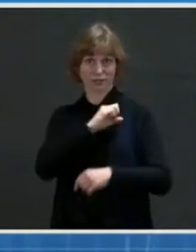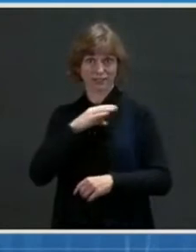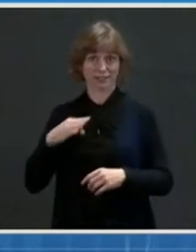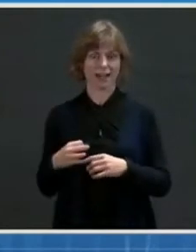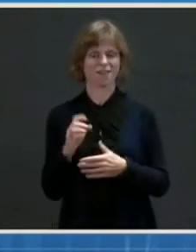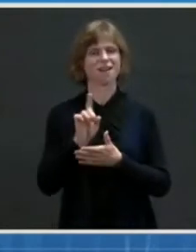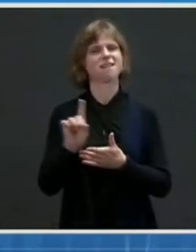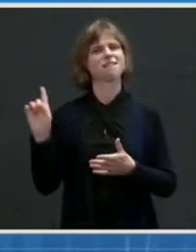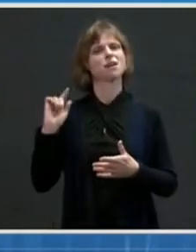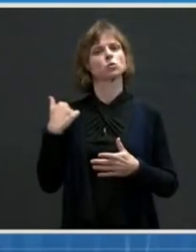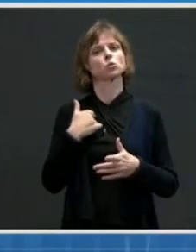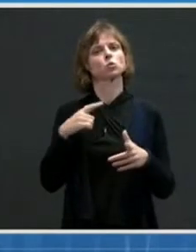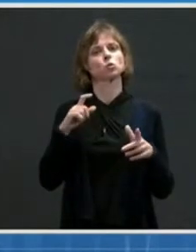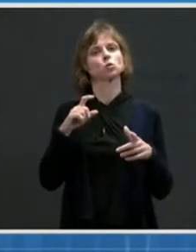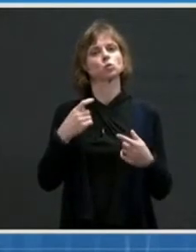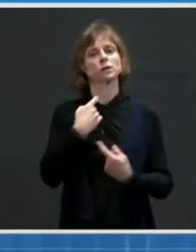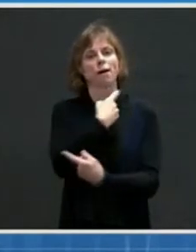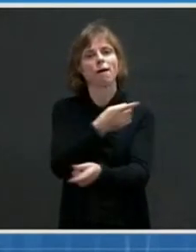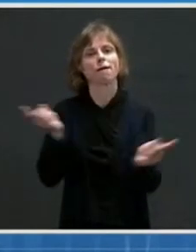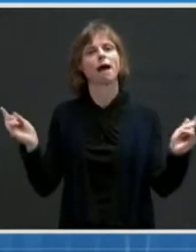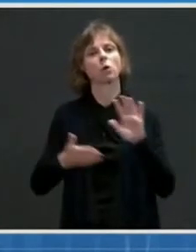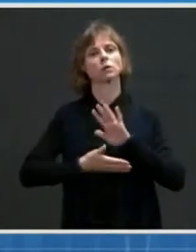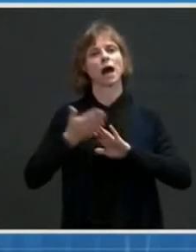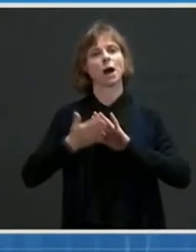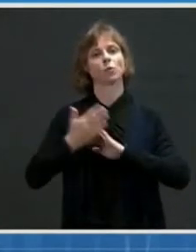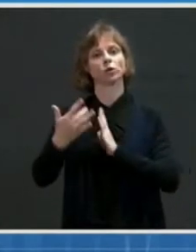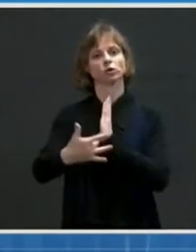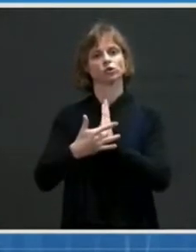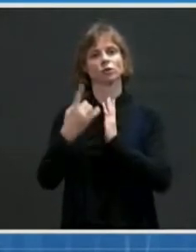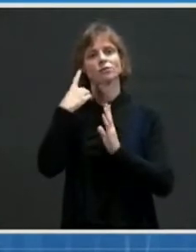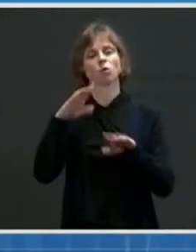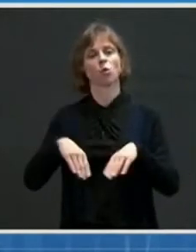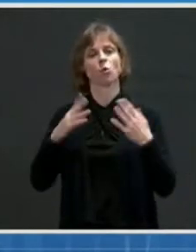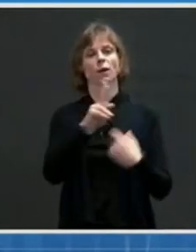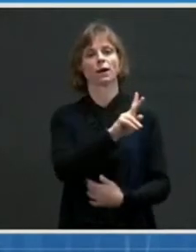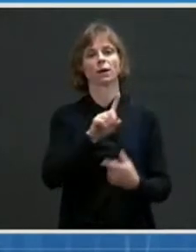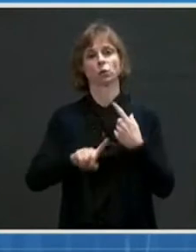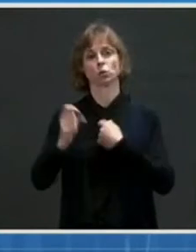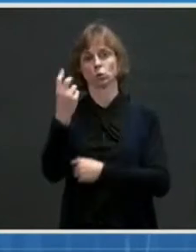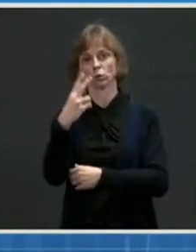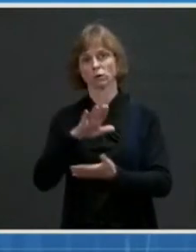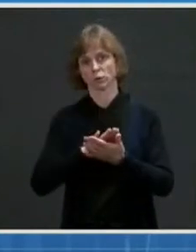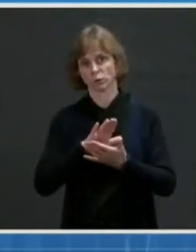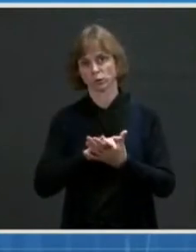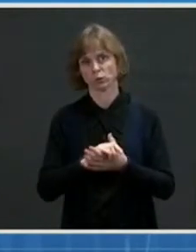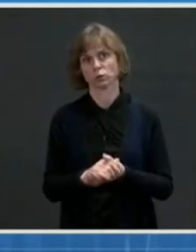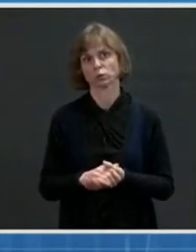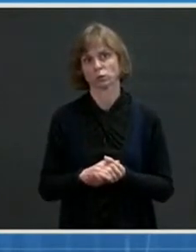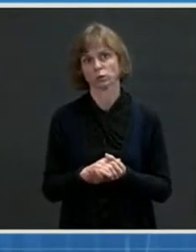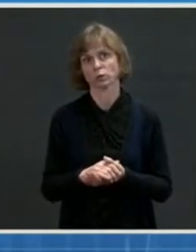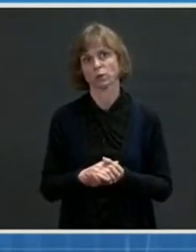STUDENTS, AND STAFF. A LITTLE MORE THAN A WEEK AGO, WE RELEASED OUR OPERATIONAL STRATEGY FOR OPENING K THROUGH